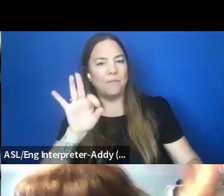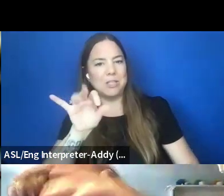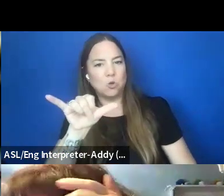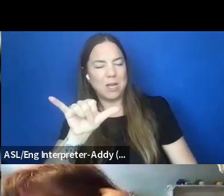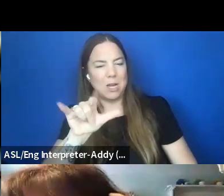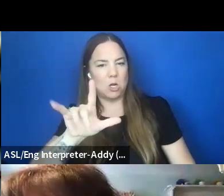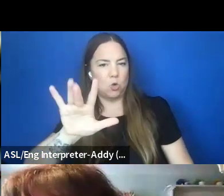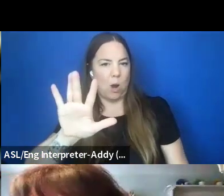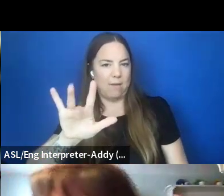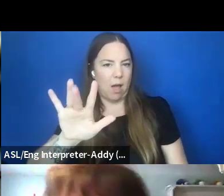Brooke Wilson: So those